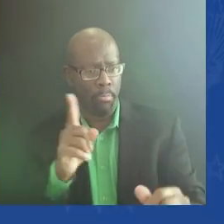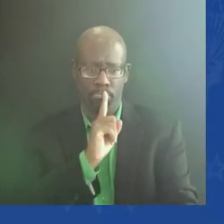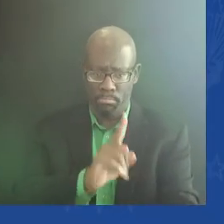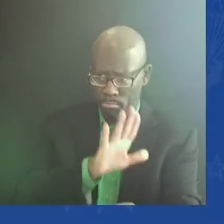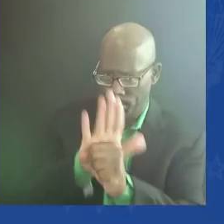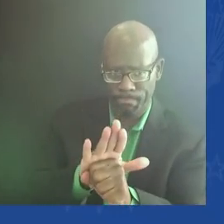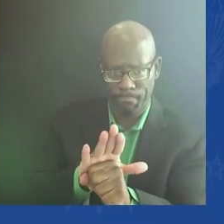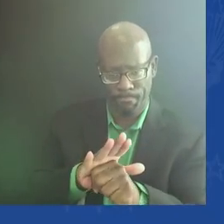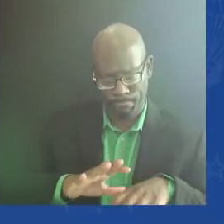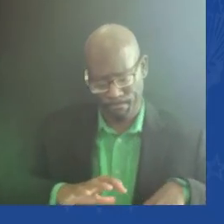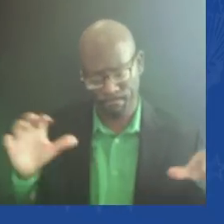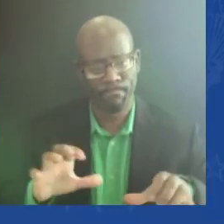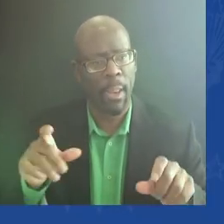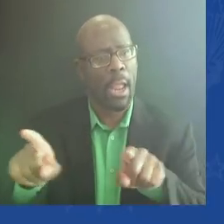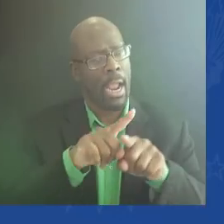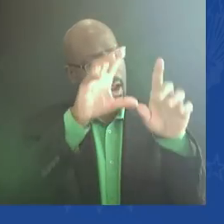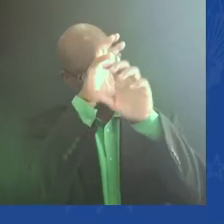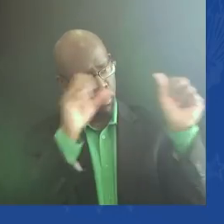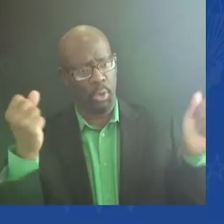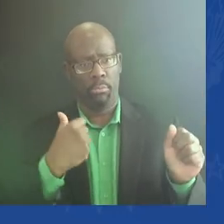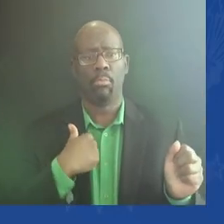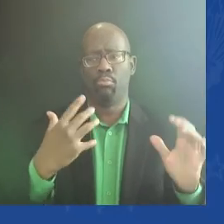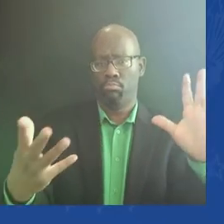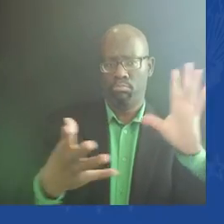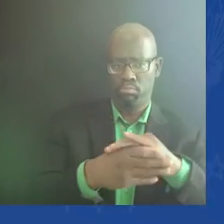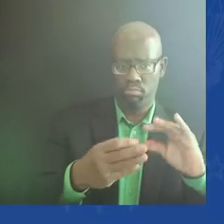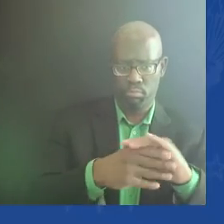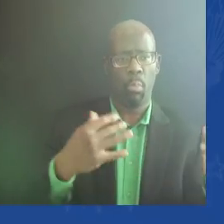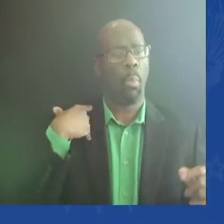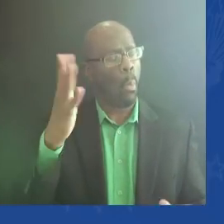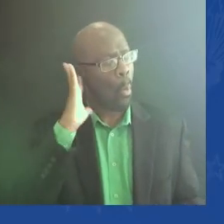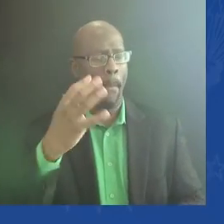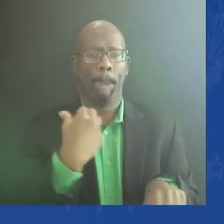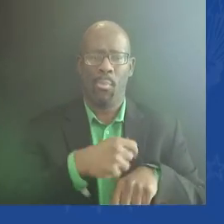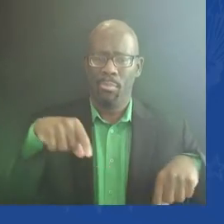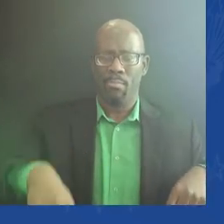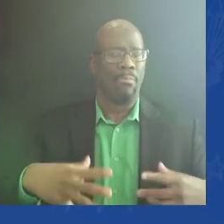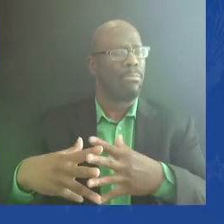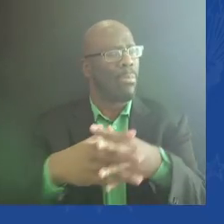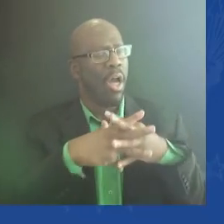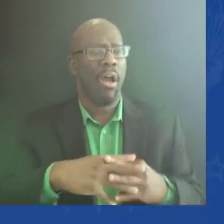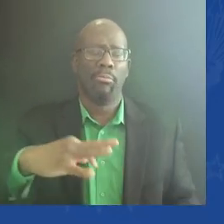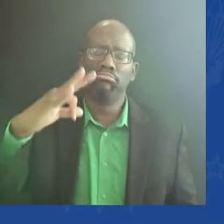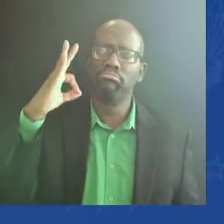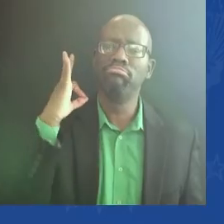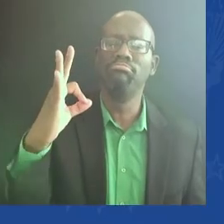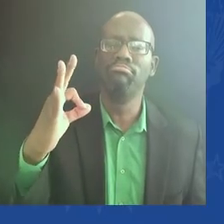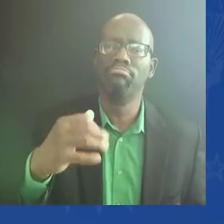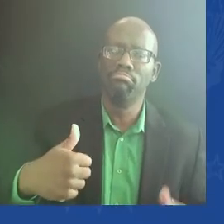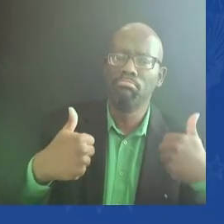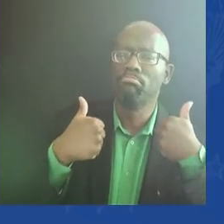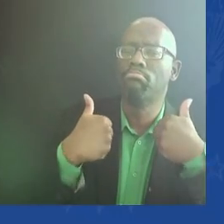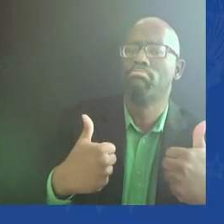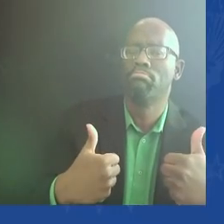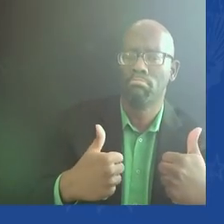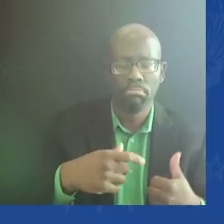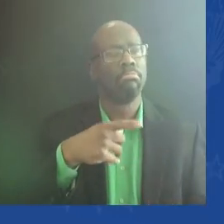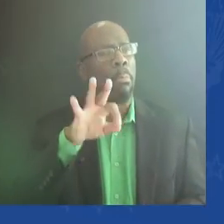that we were in a position where we dealt with climate change; where we moved in a direction that would significantly improve